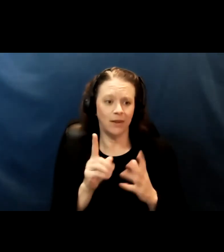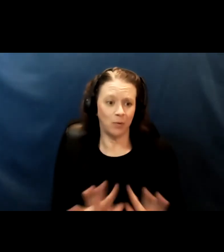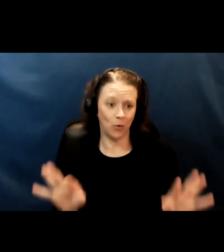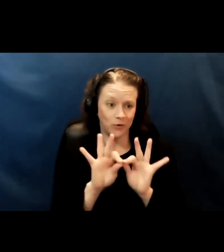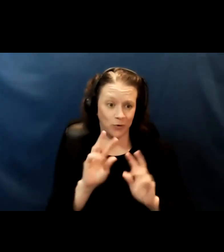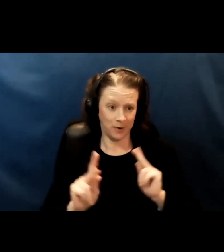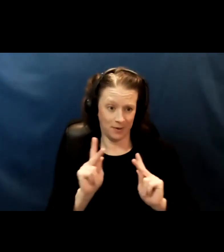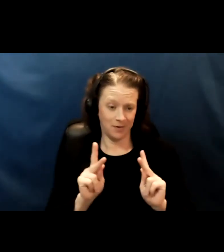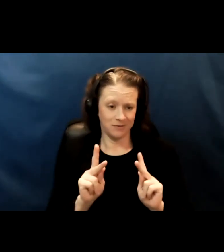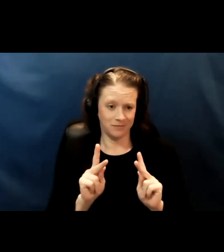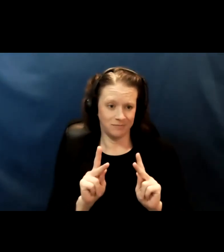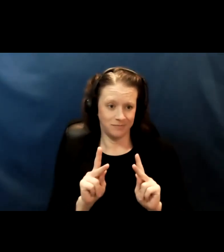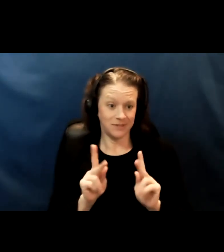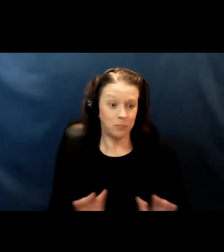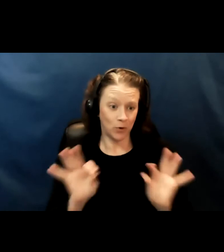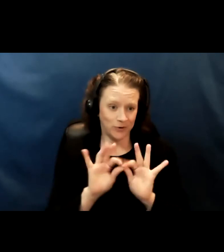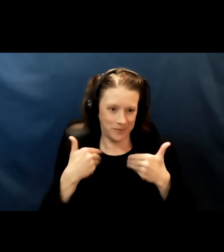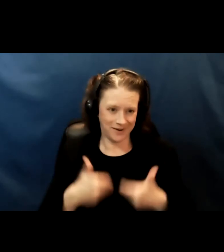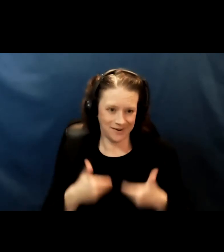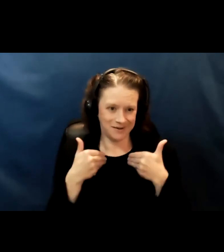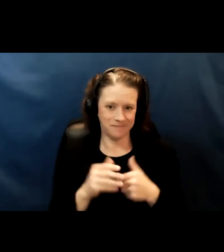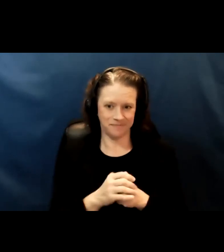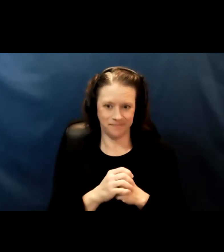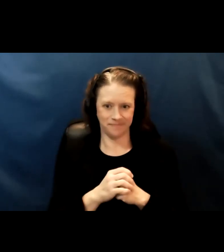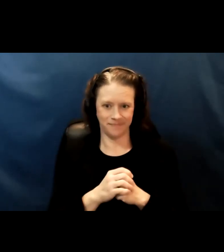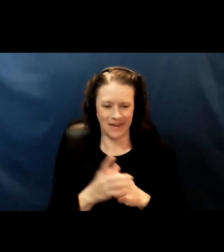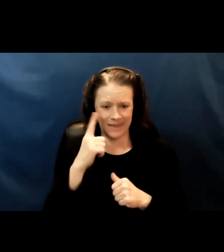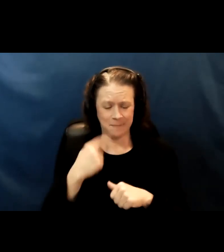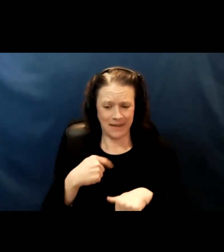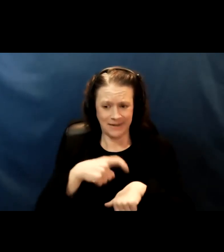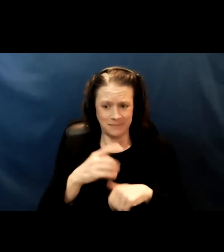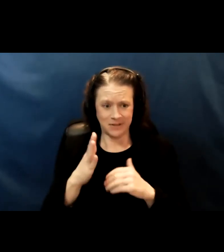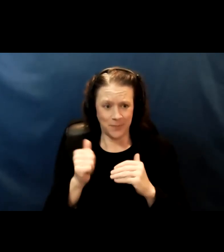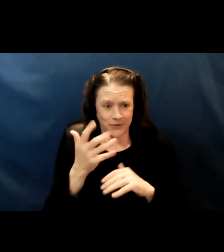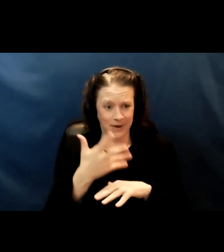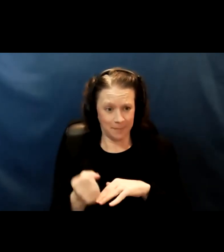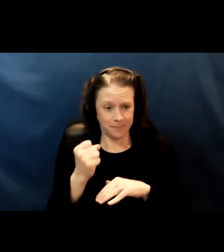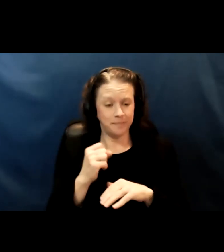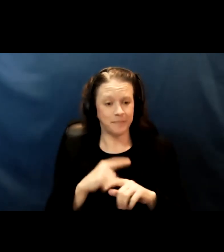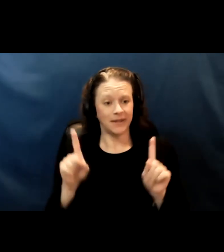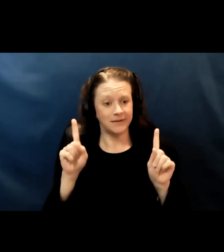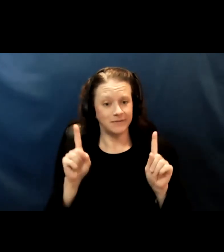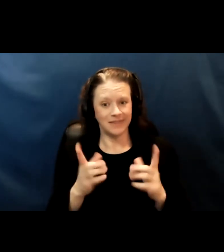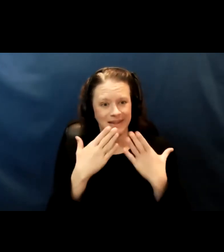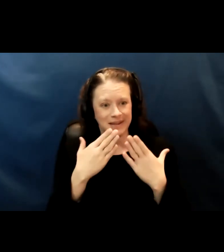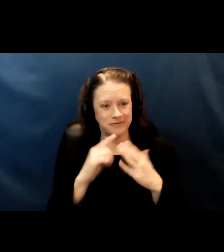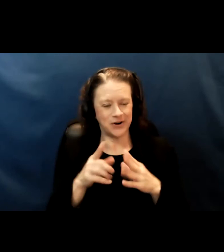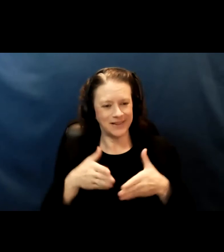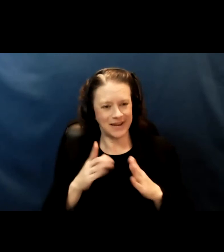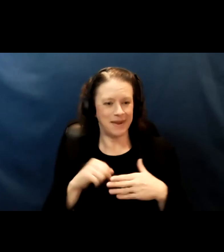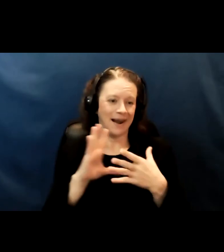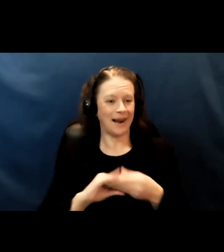I think my time's almost up. So thanks for letting me ramble. I'll pass